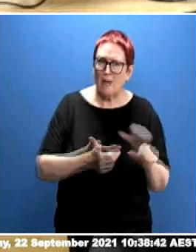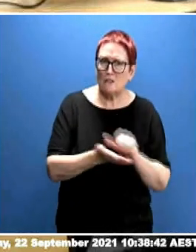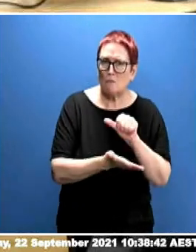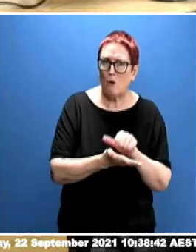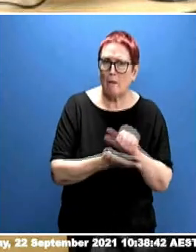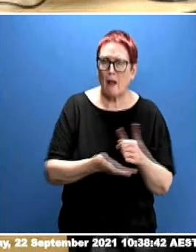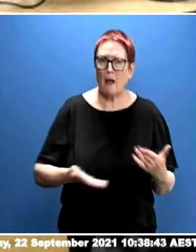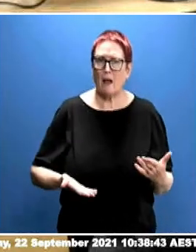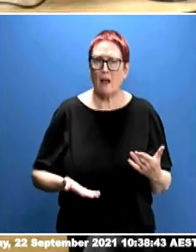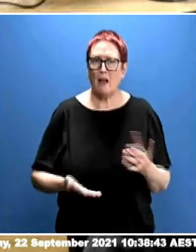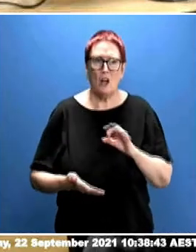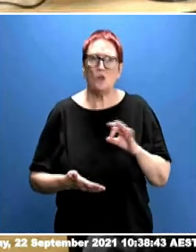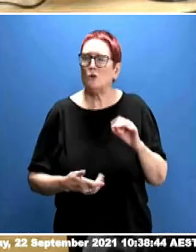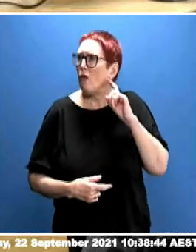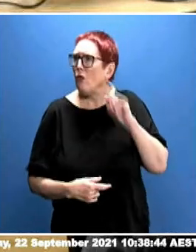properly in the home, that's why I asked for it.